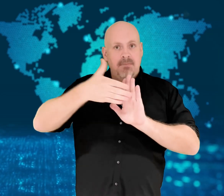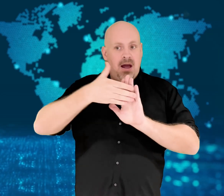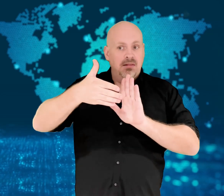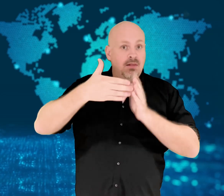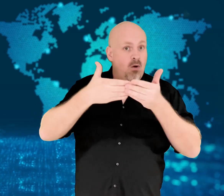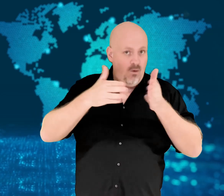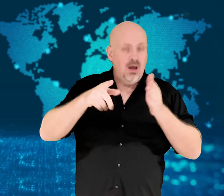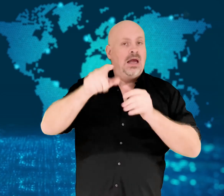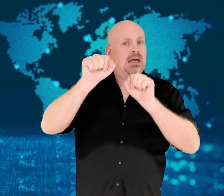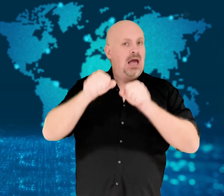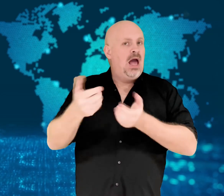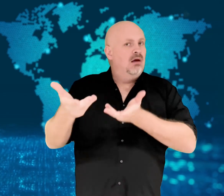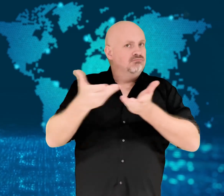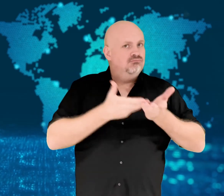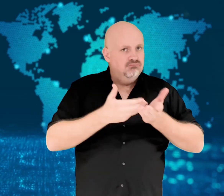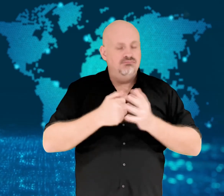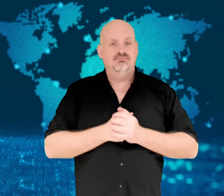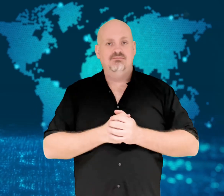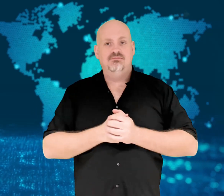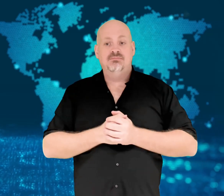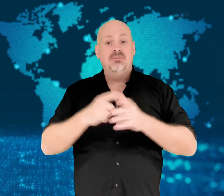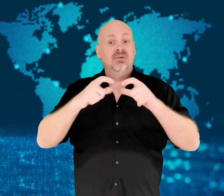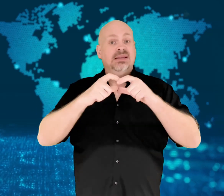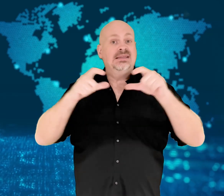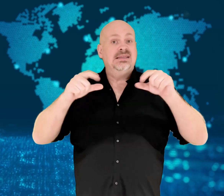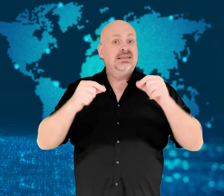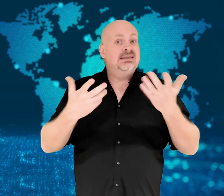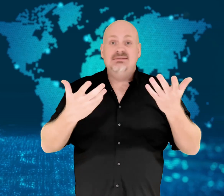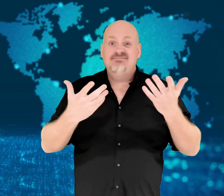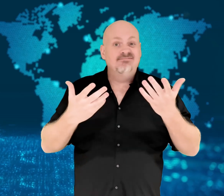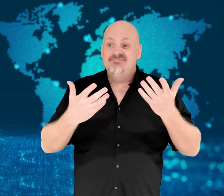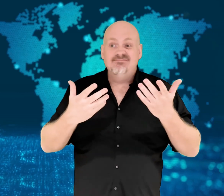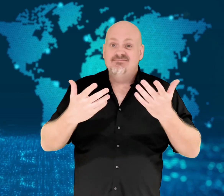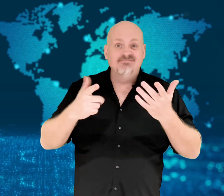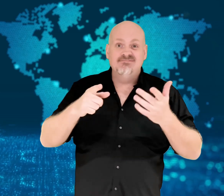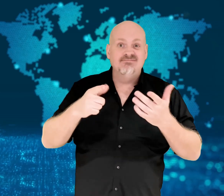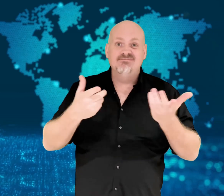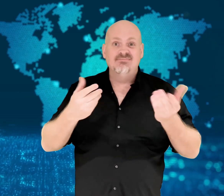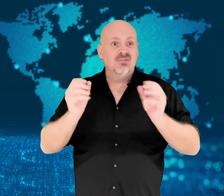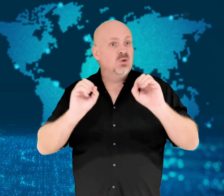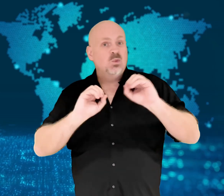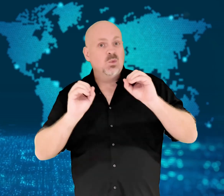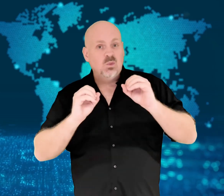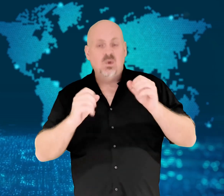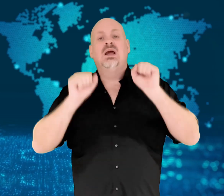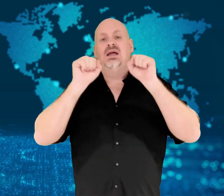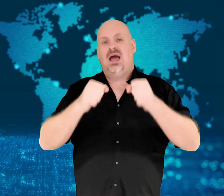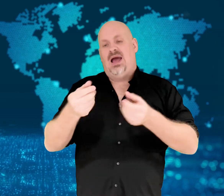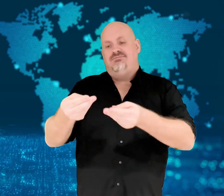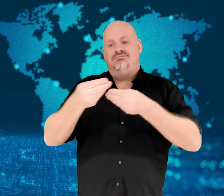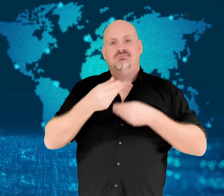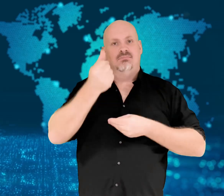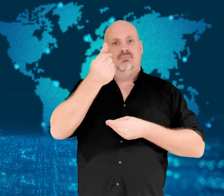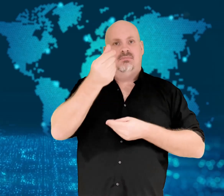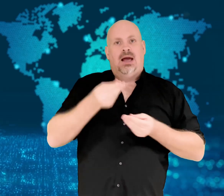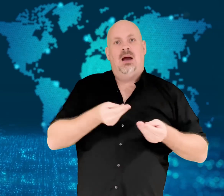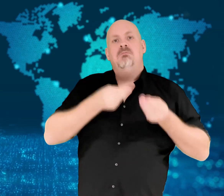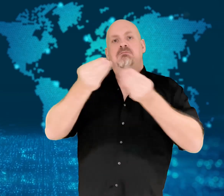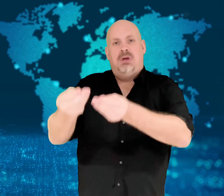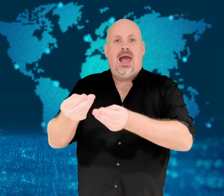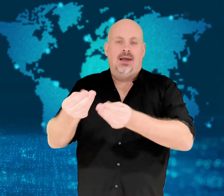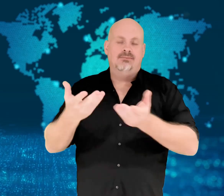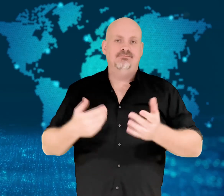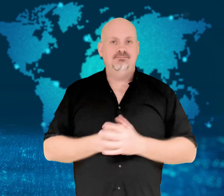If they do not use them, they can ask for a refund.